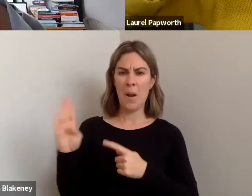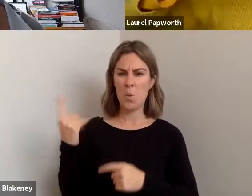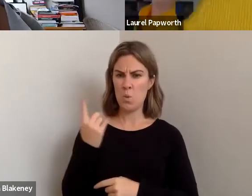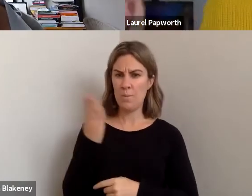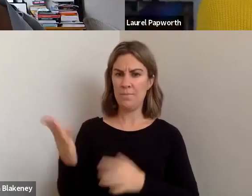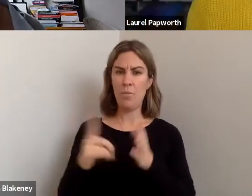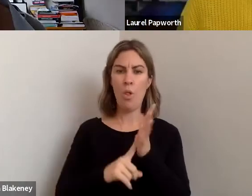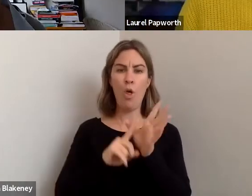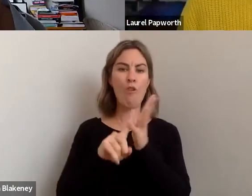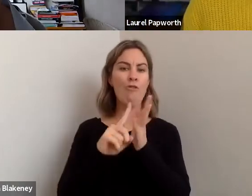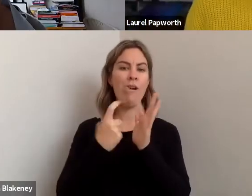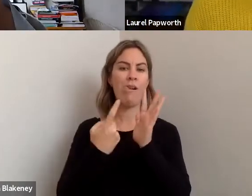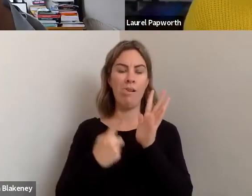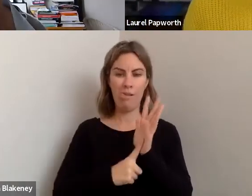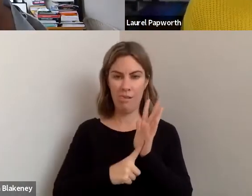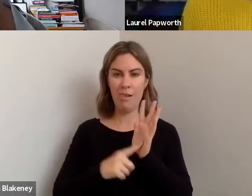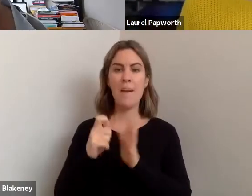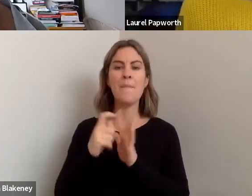media mentor and strategist and trainer.